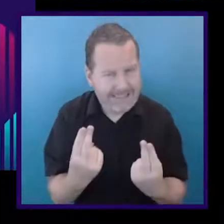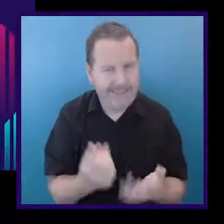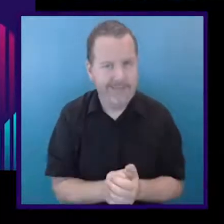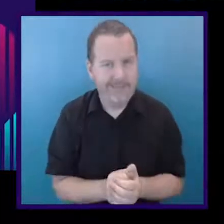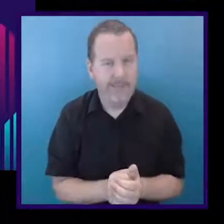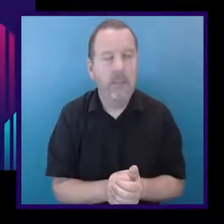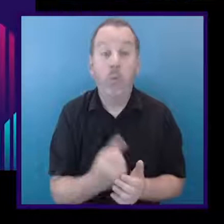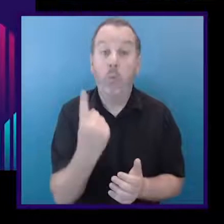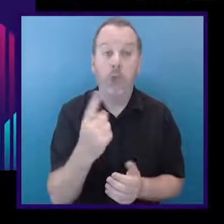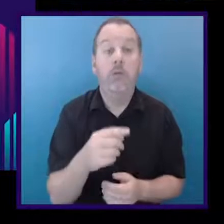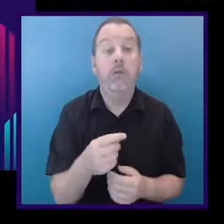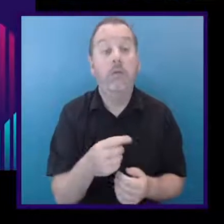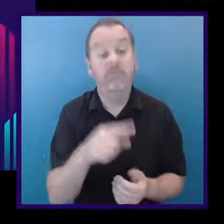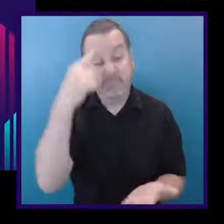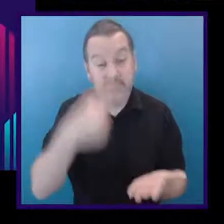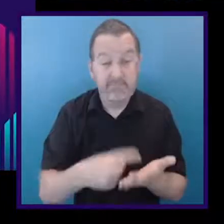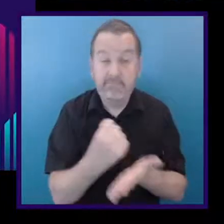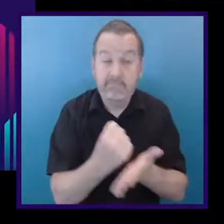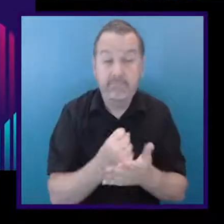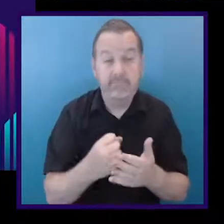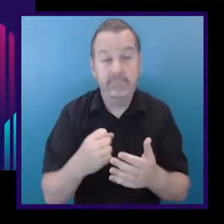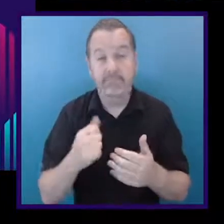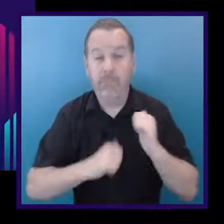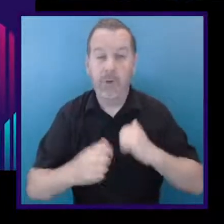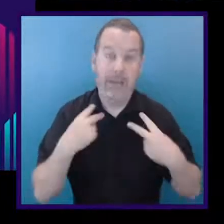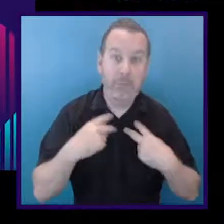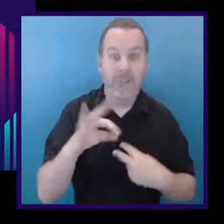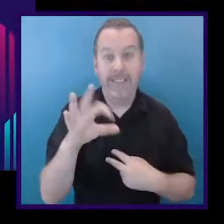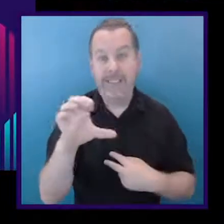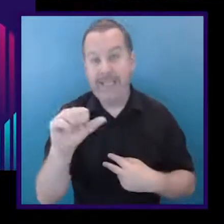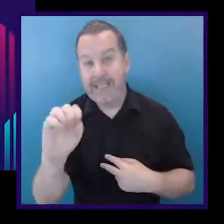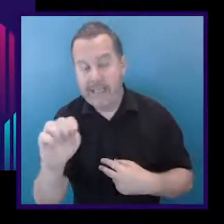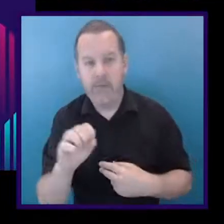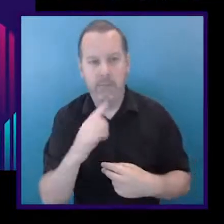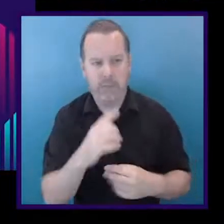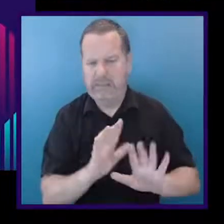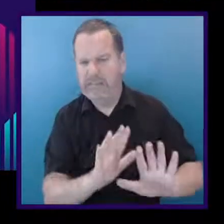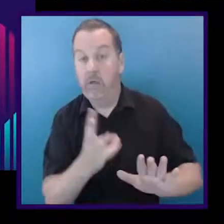first and foremost, the nature and content of external exams, and secondly, the way external